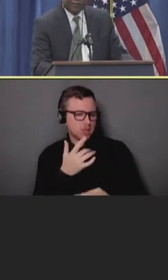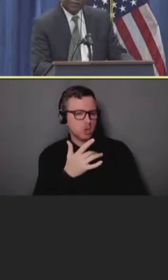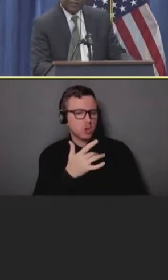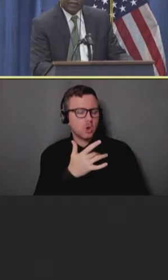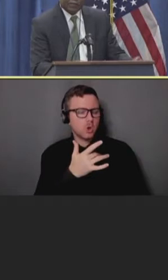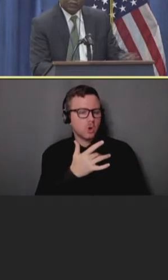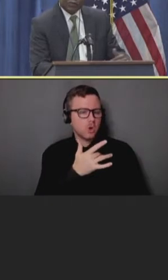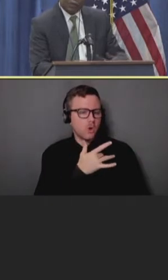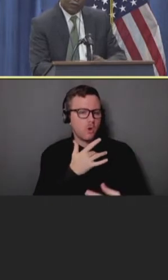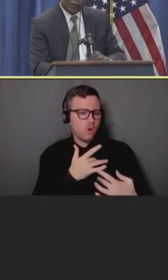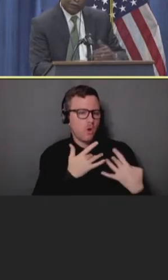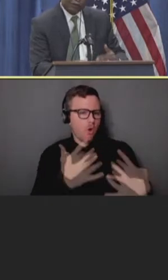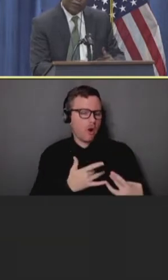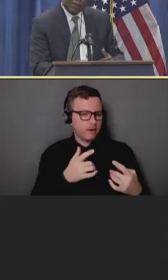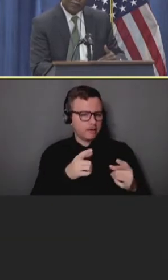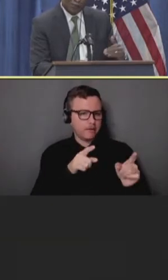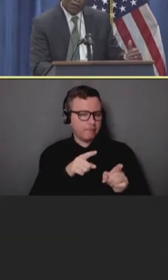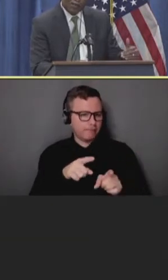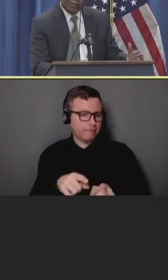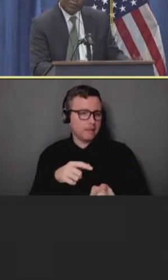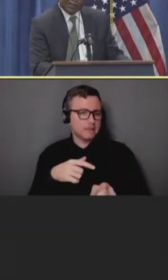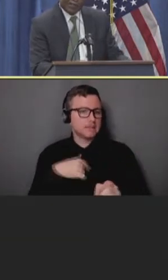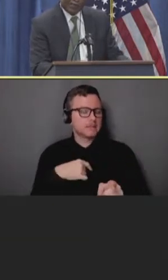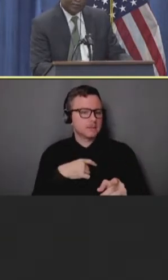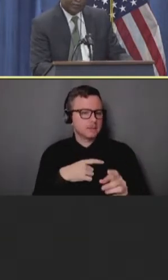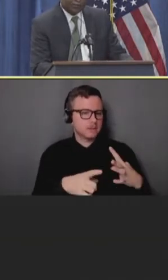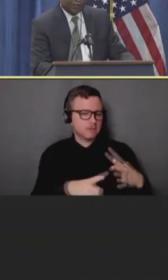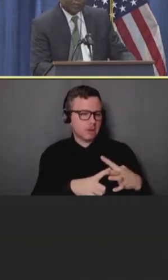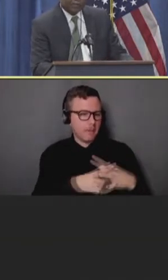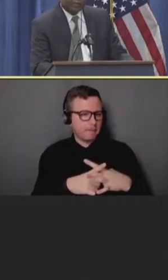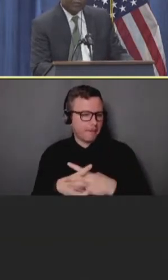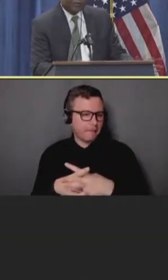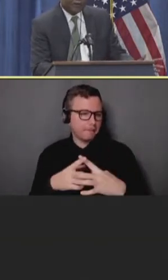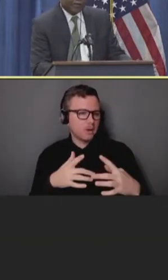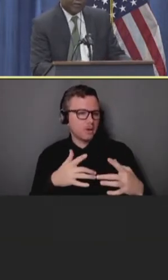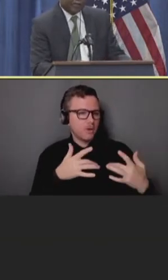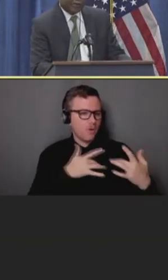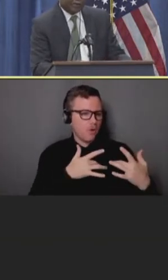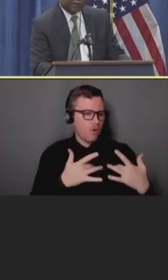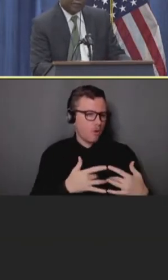and so part of our screening was to take in consideration cardiac manifestations.